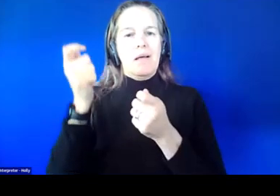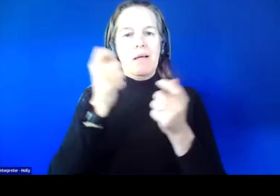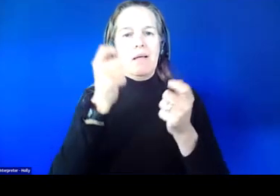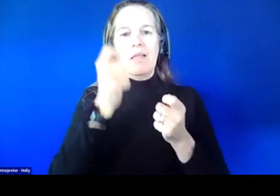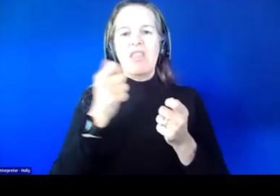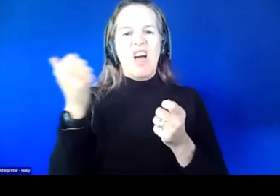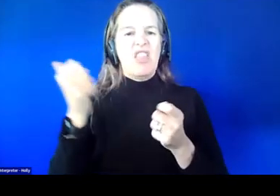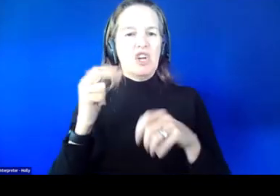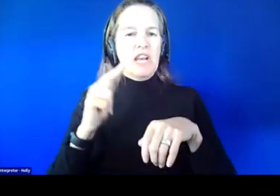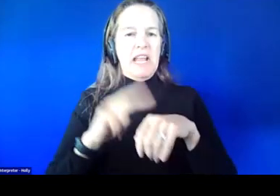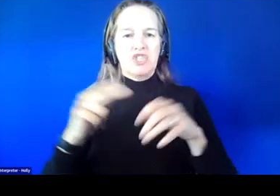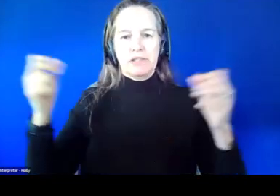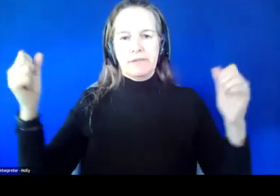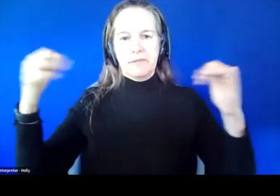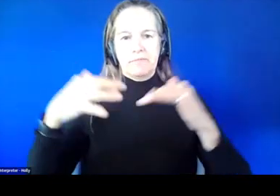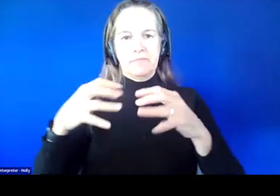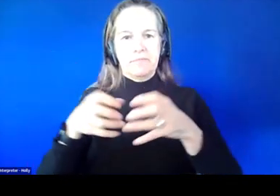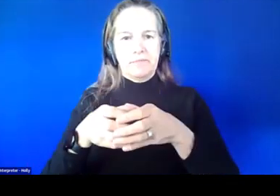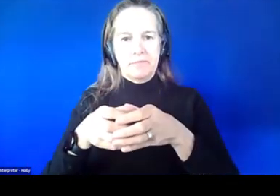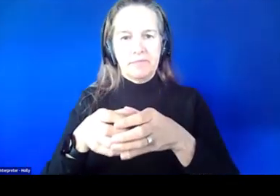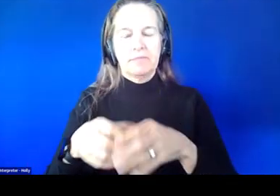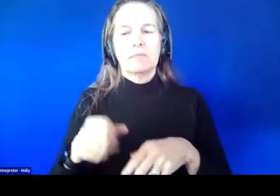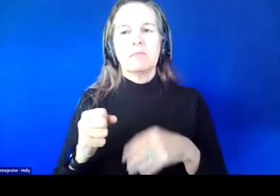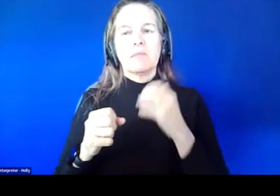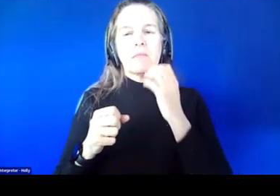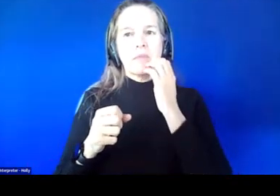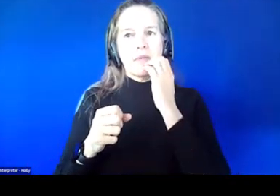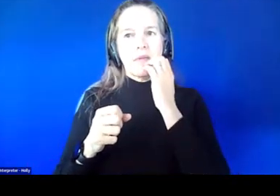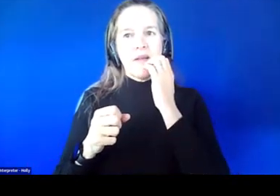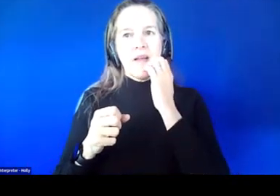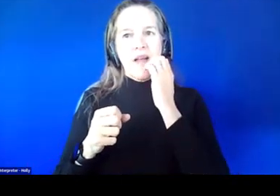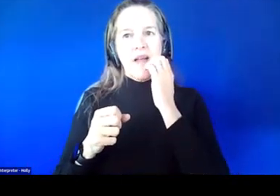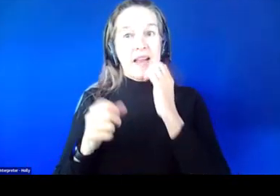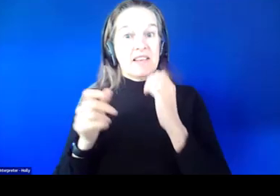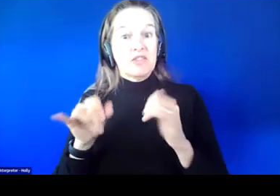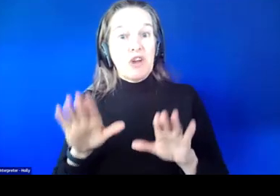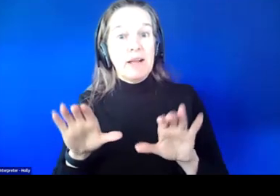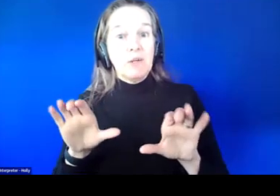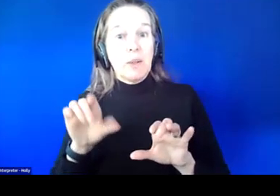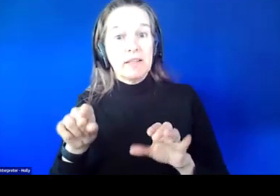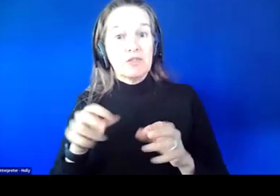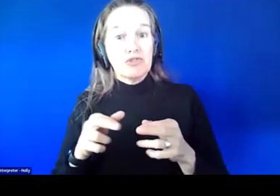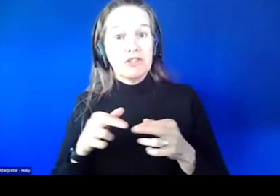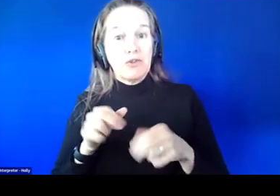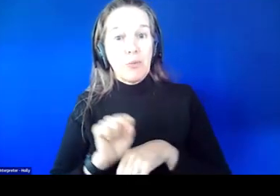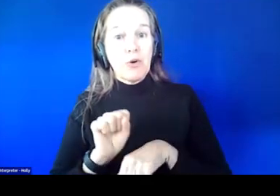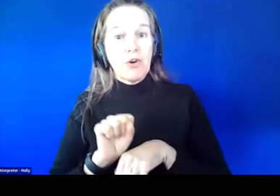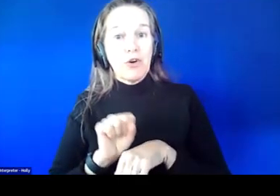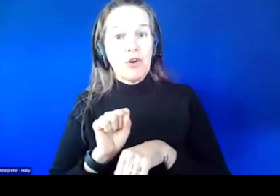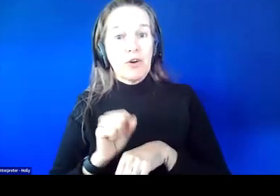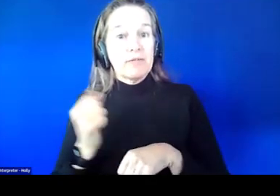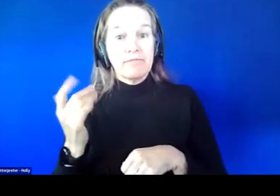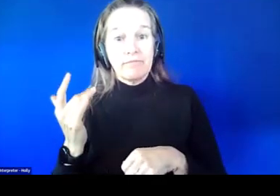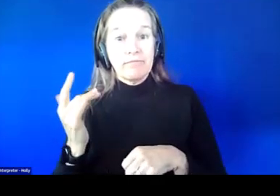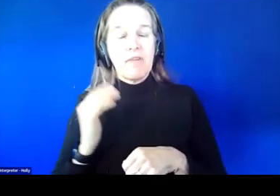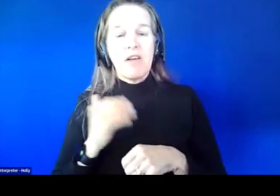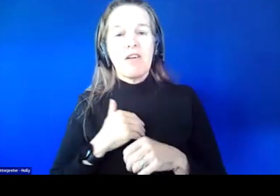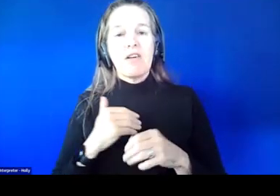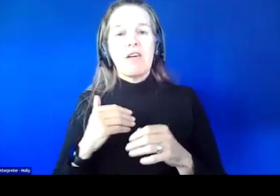and it's great being in this regional work because our tribal regional specialists